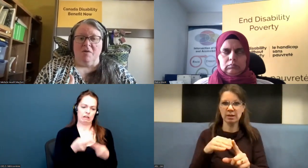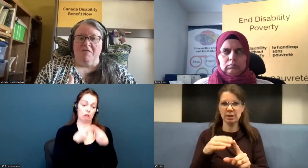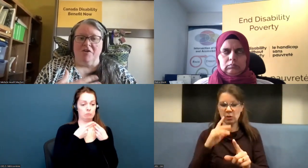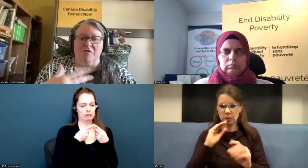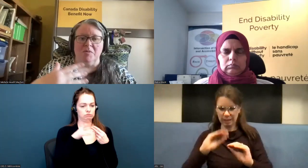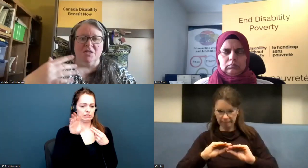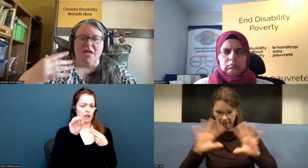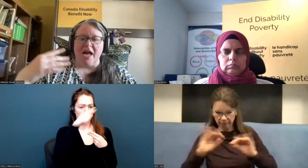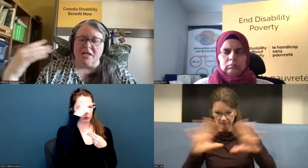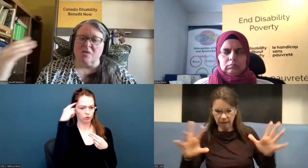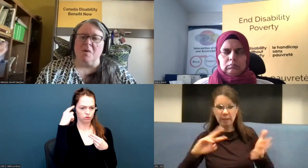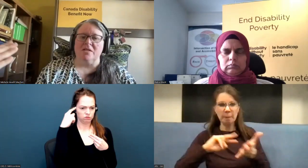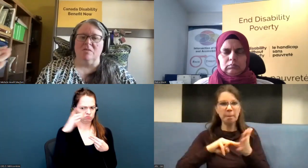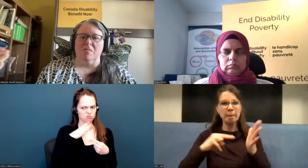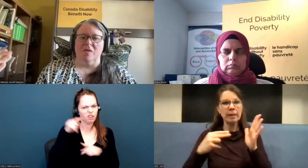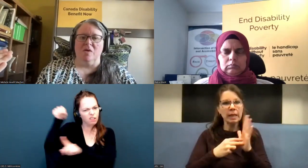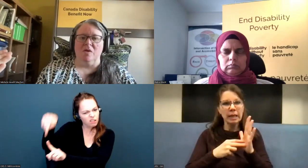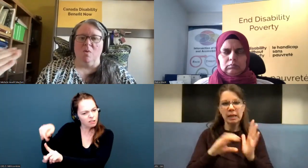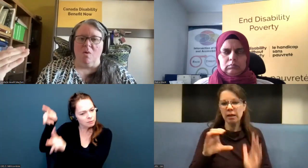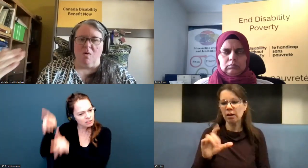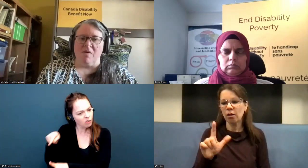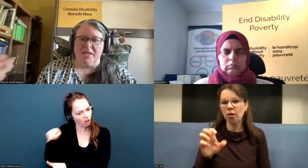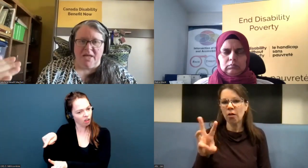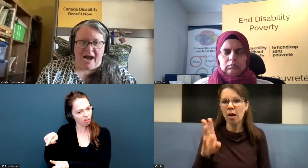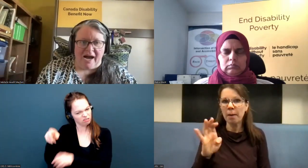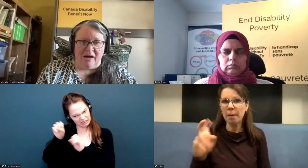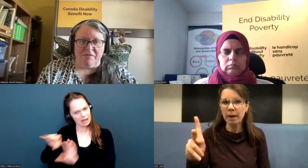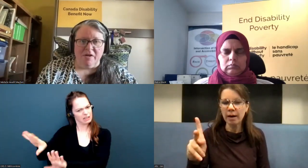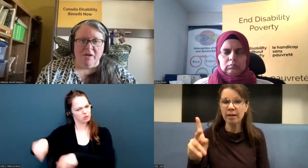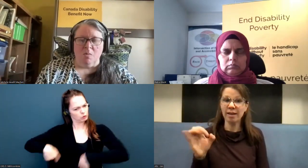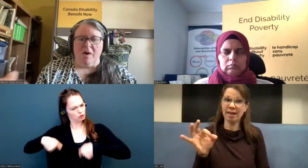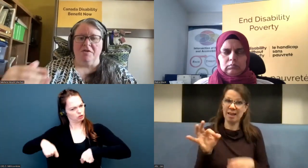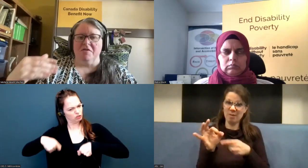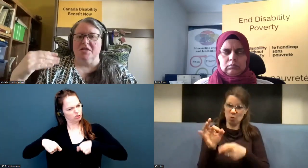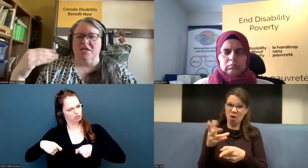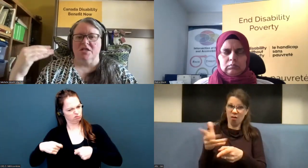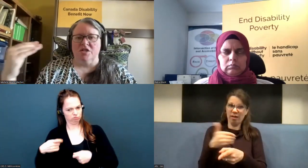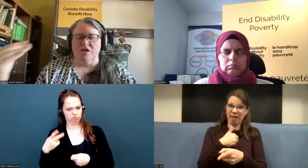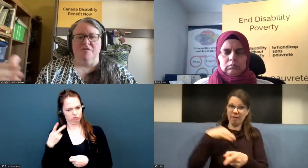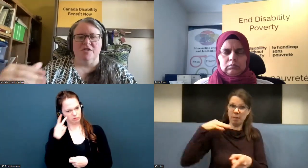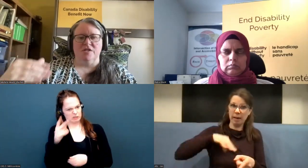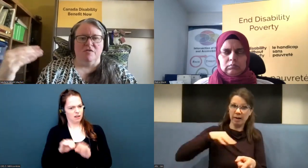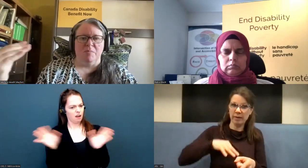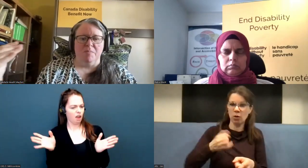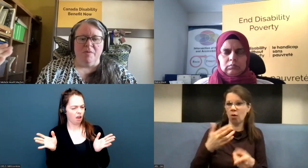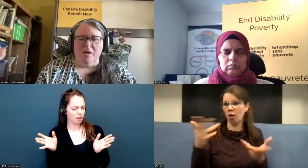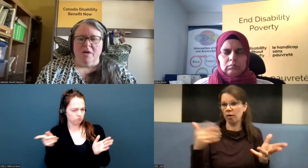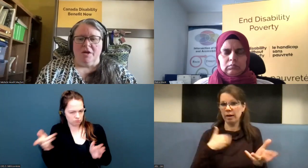IF A GOVERNMENT TAKES AWAY SOMETHING THAT YOU ALREADY HAVE, WHETHER IT IS A SERVICE